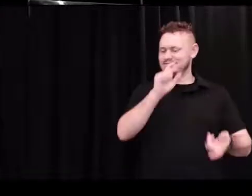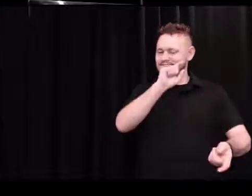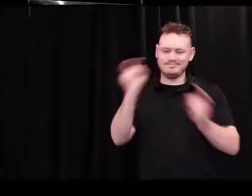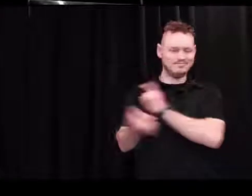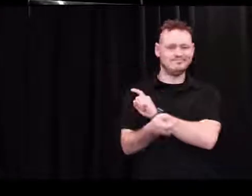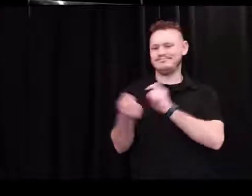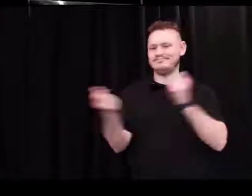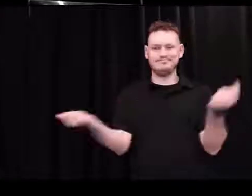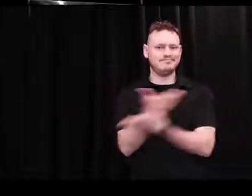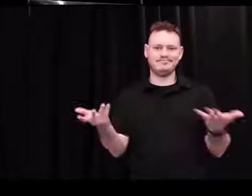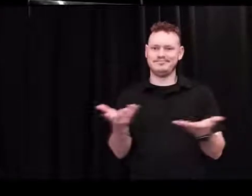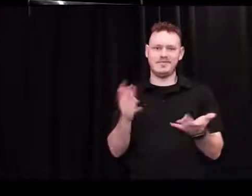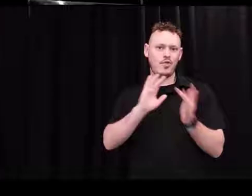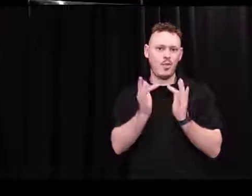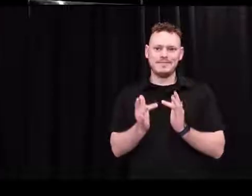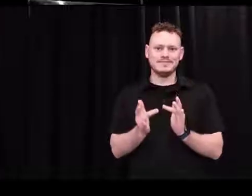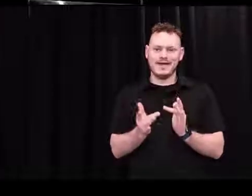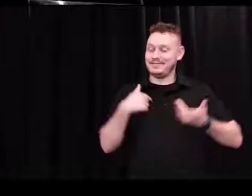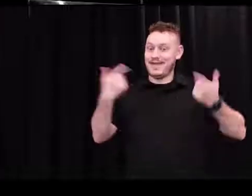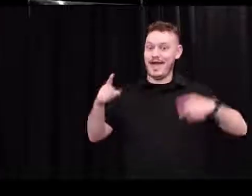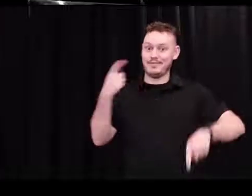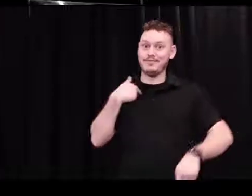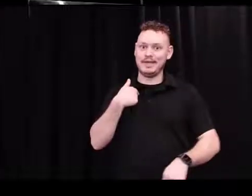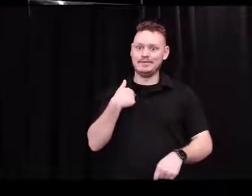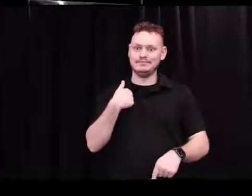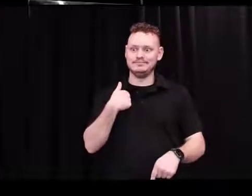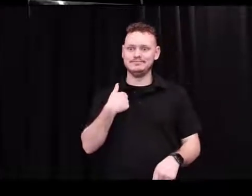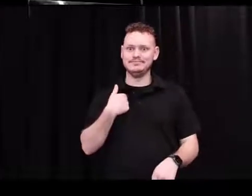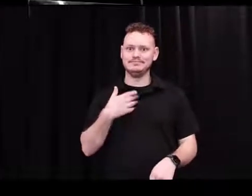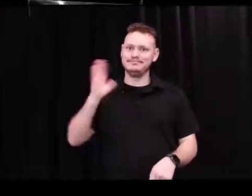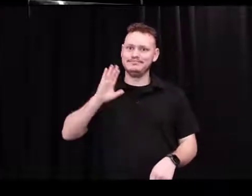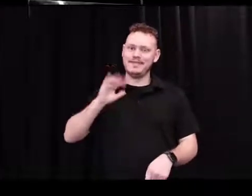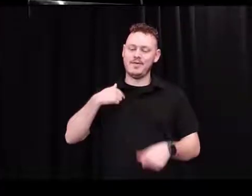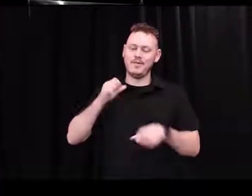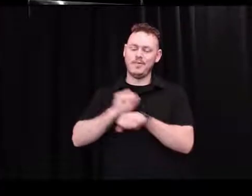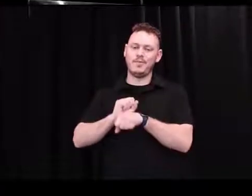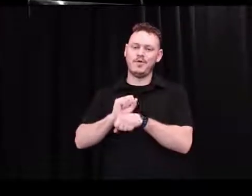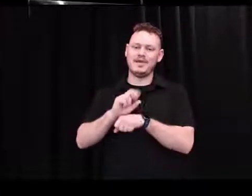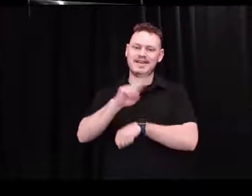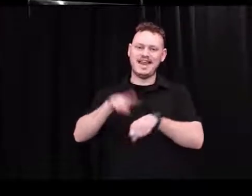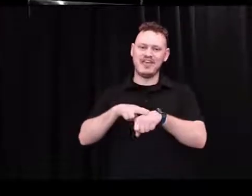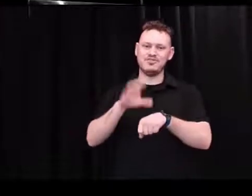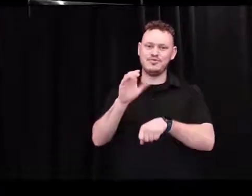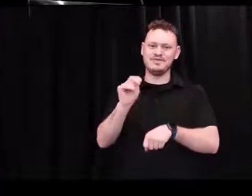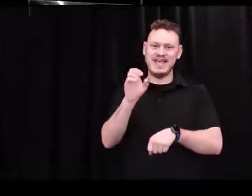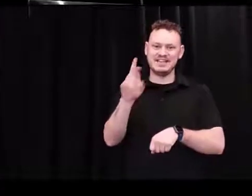happened underneath my feet at National Cancer Institute. But at at National Cancer Institute,